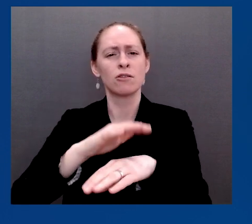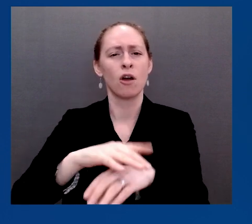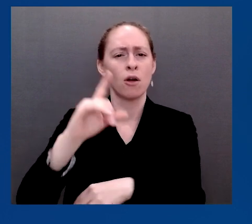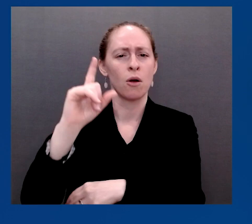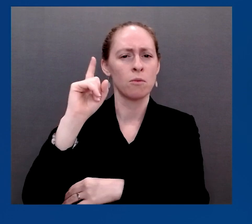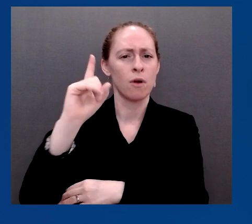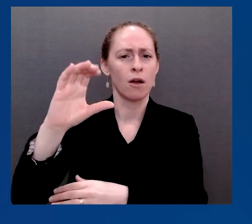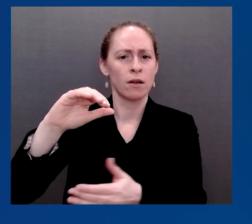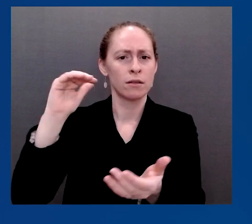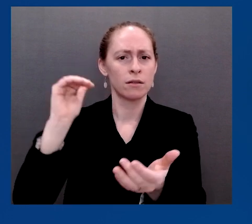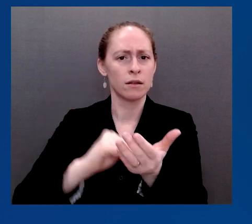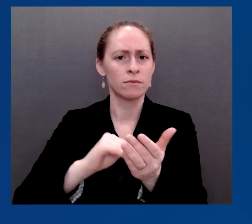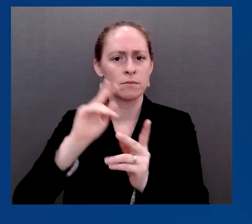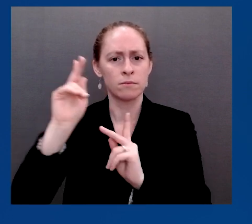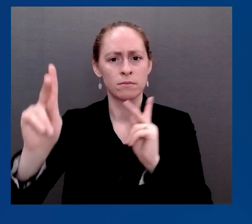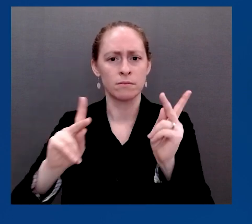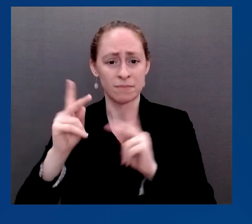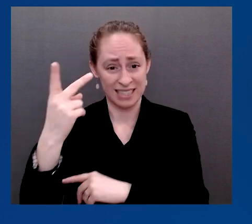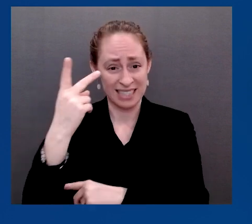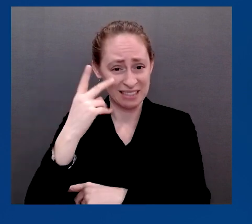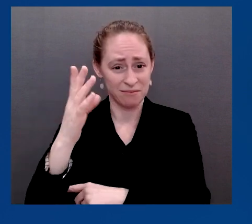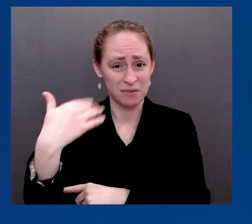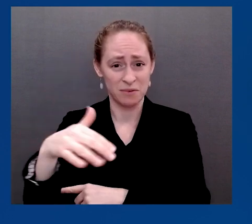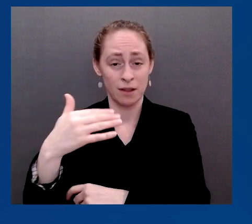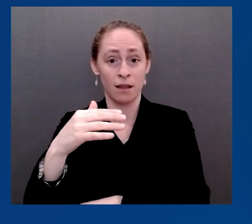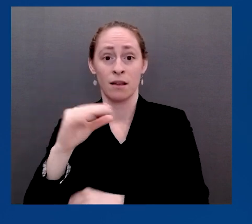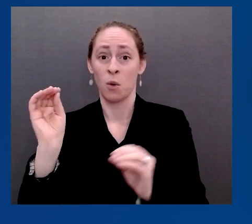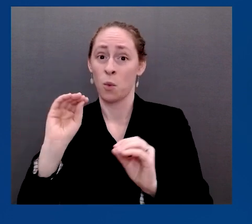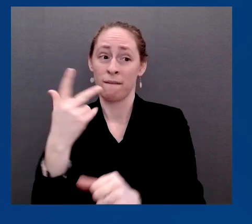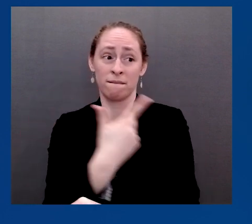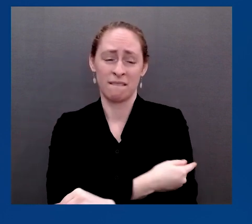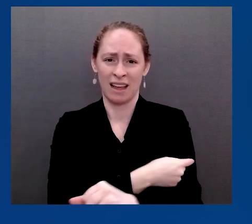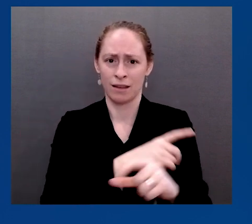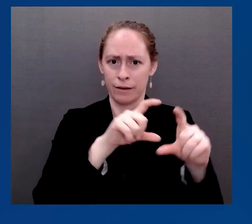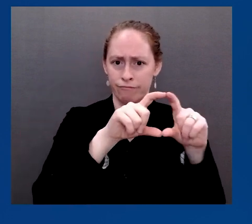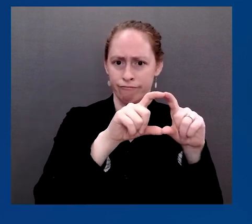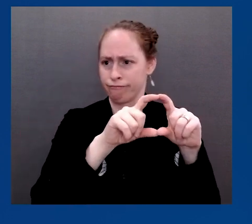even without boosts are important. But look what the booster does: